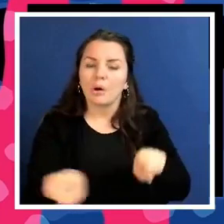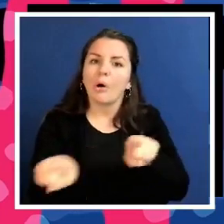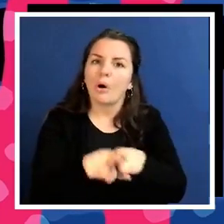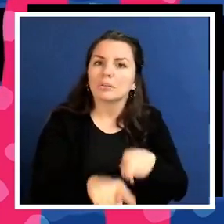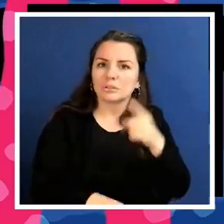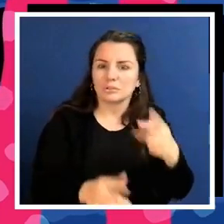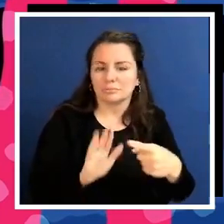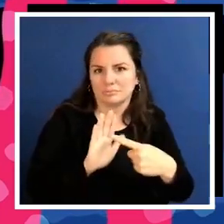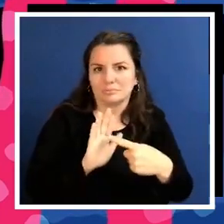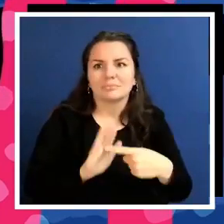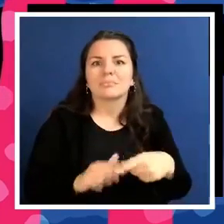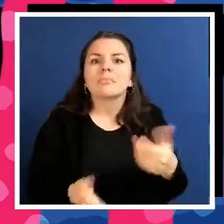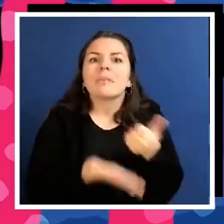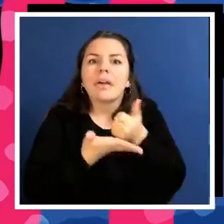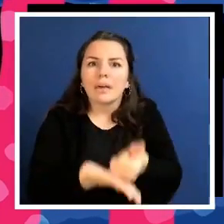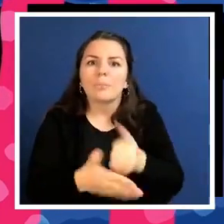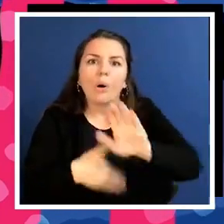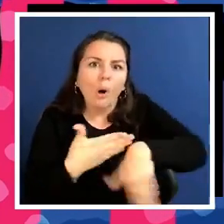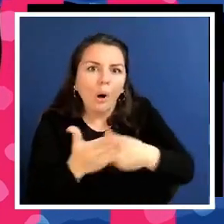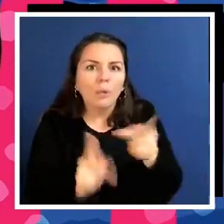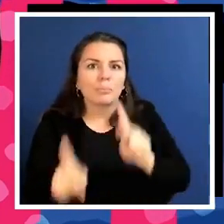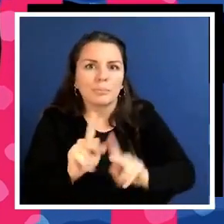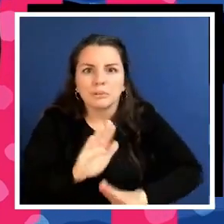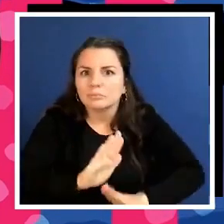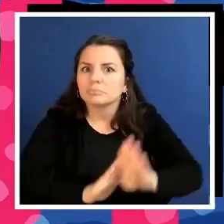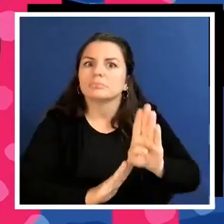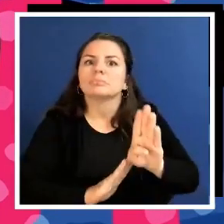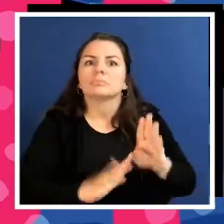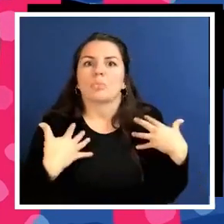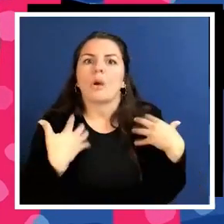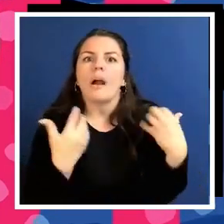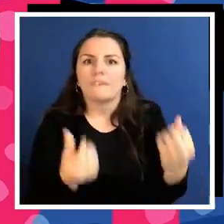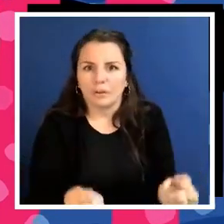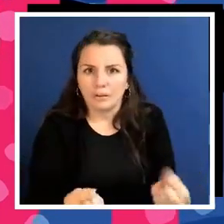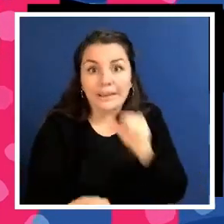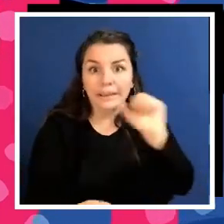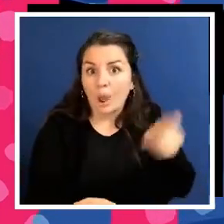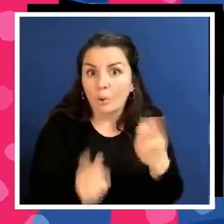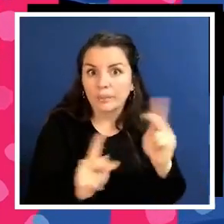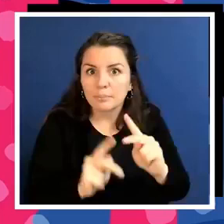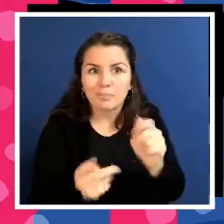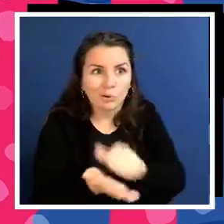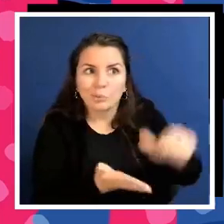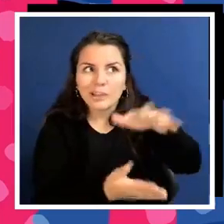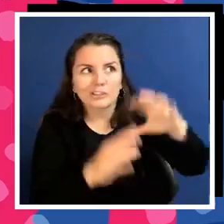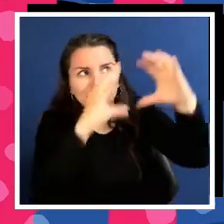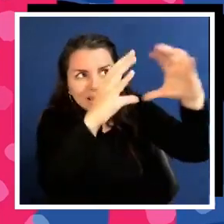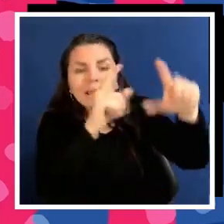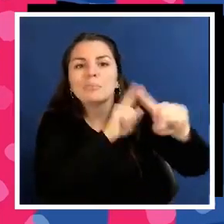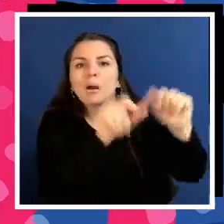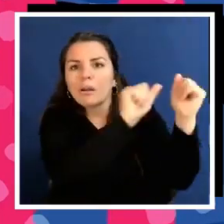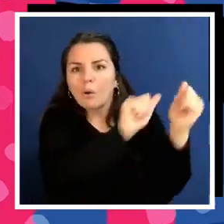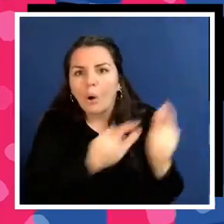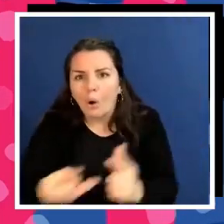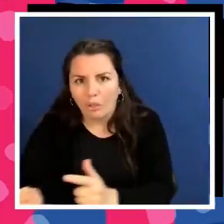RACIAL DISPARITIES ENSURING